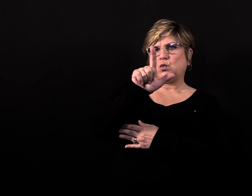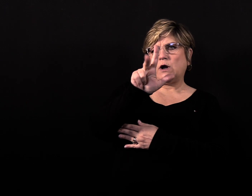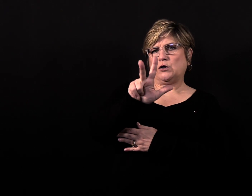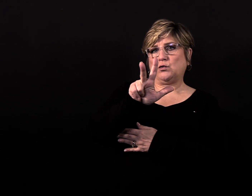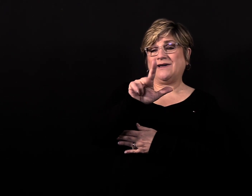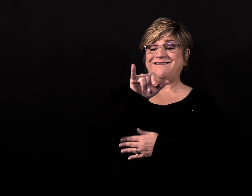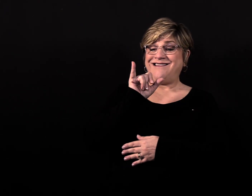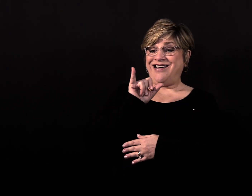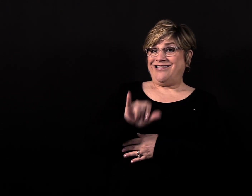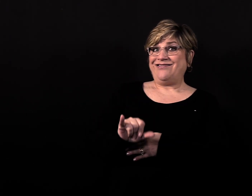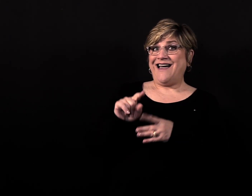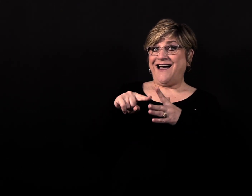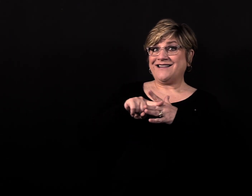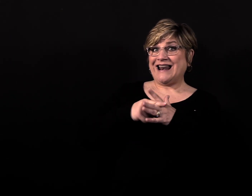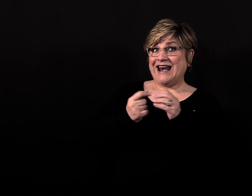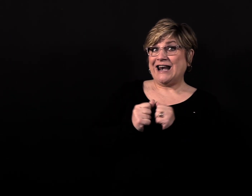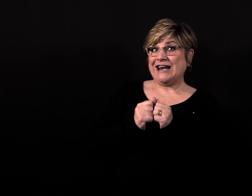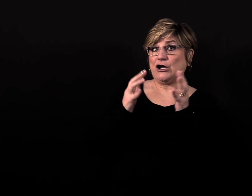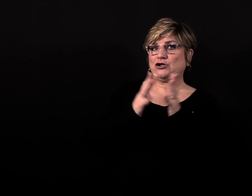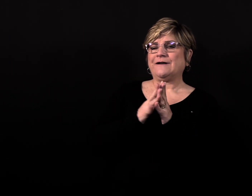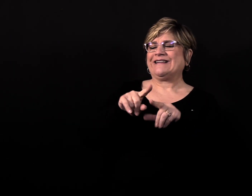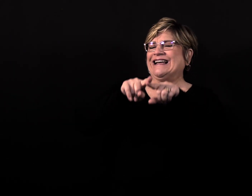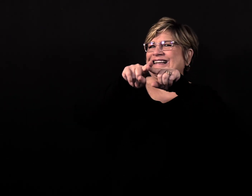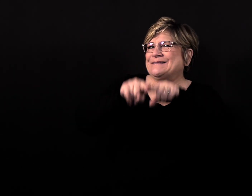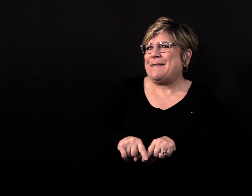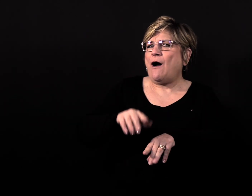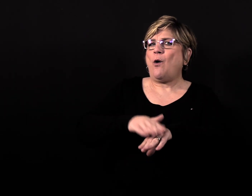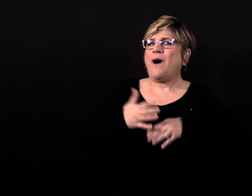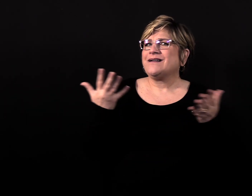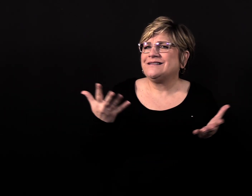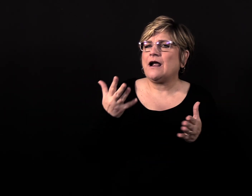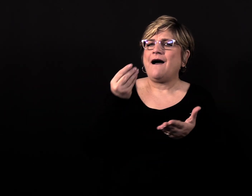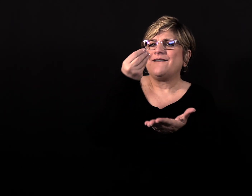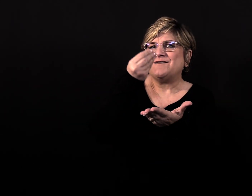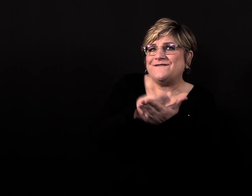but this initiative all depends on the funding,